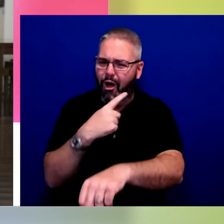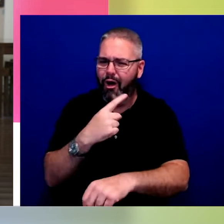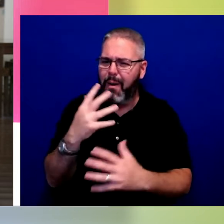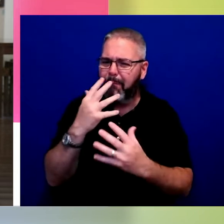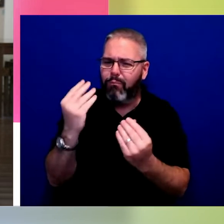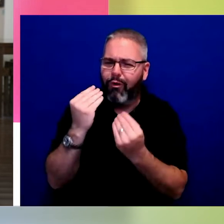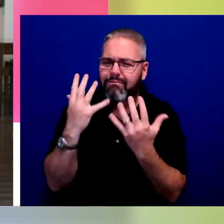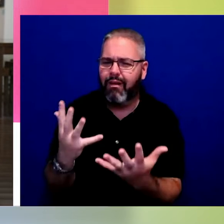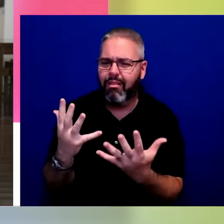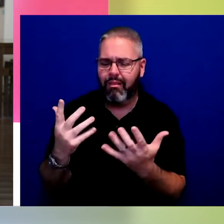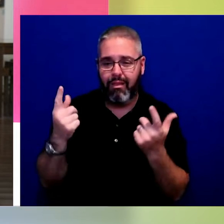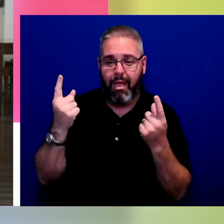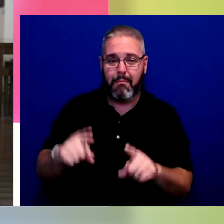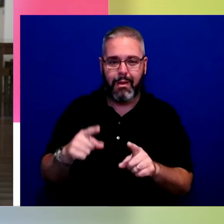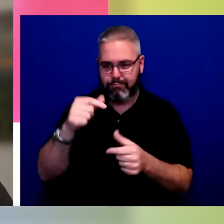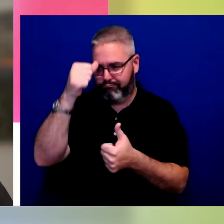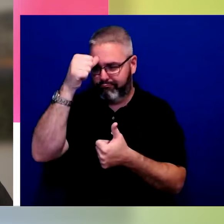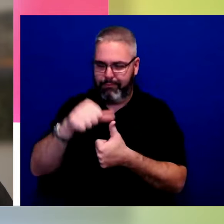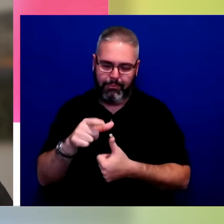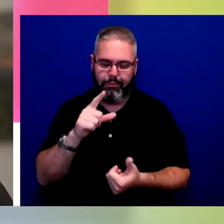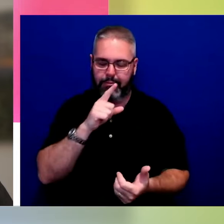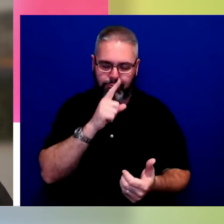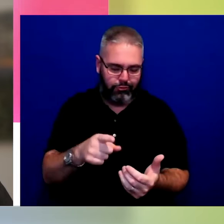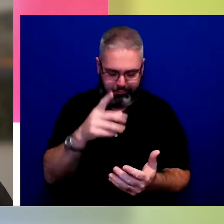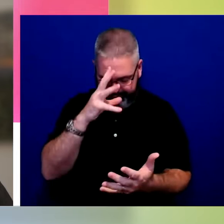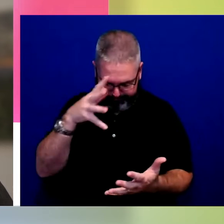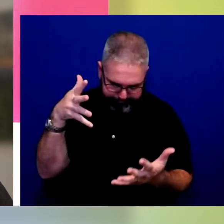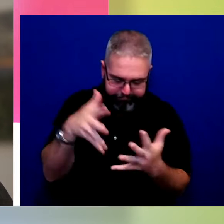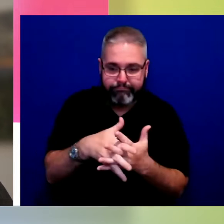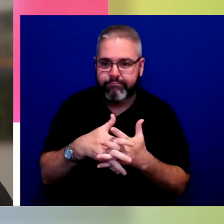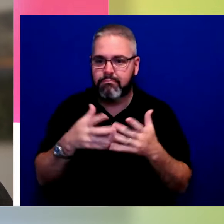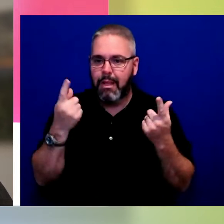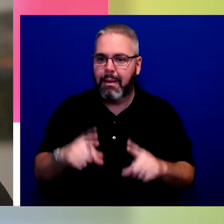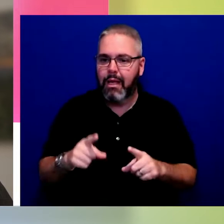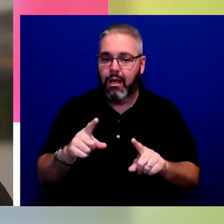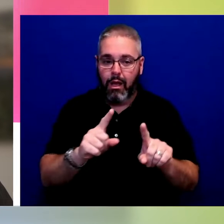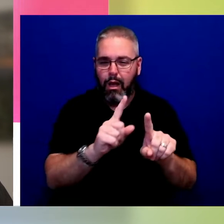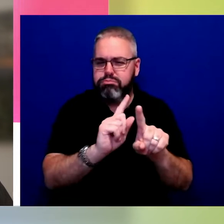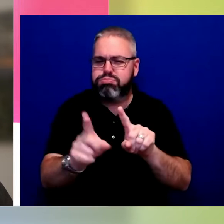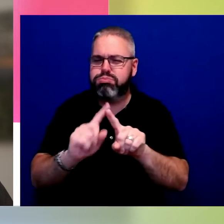and I know you still remember it deeply. You talk about all these different places and what you love